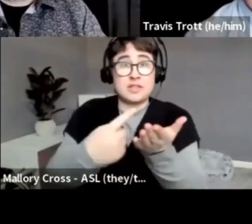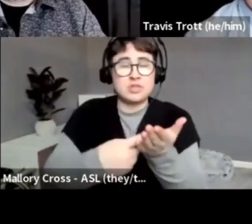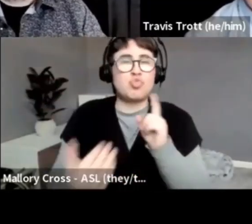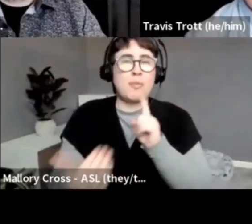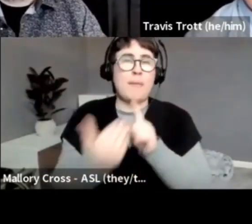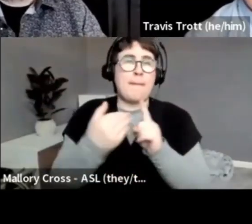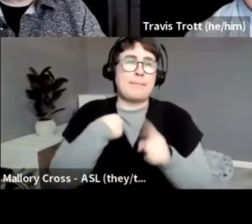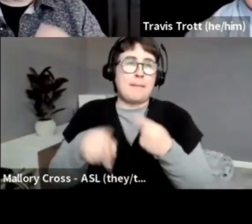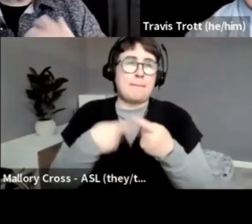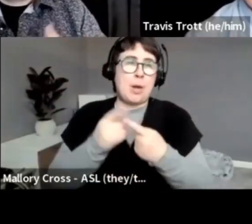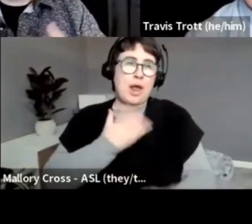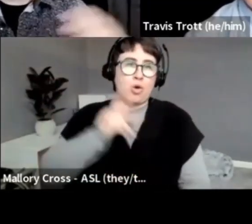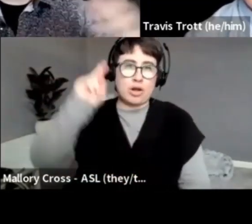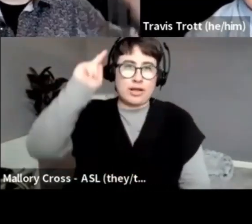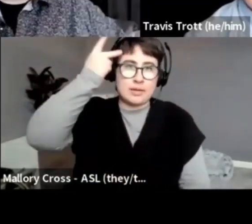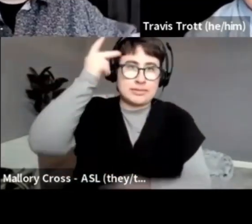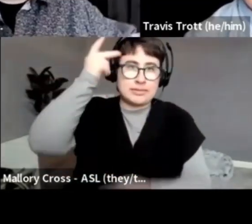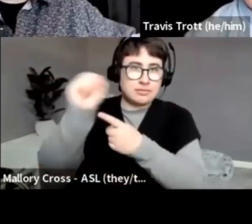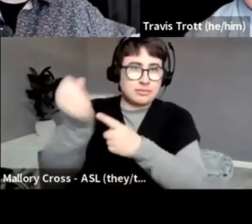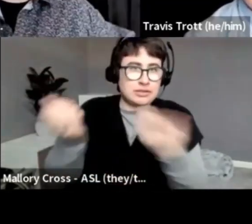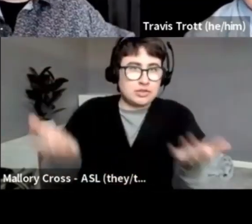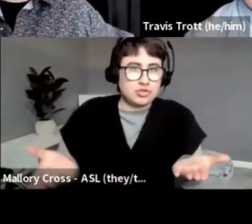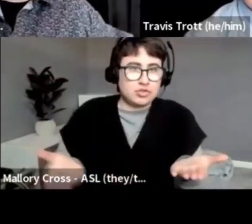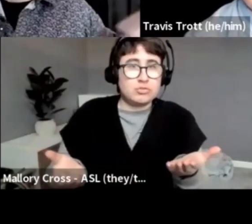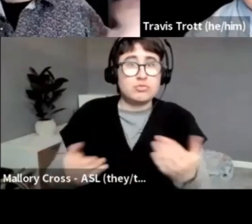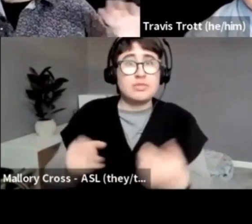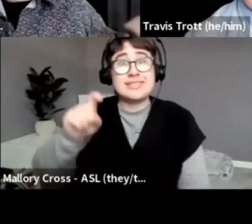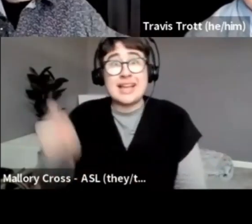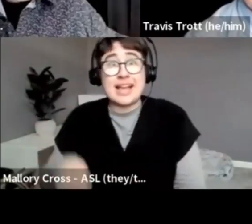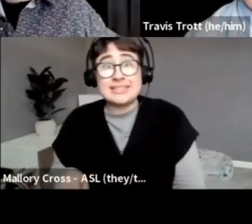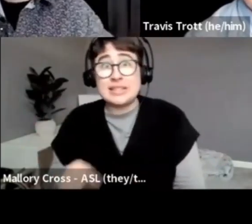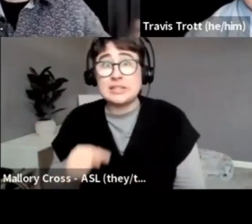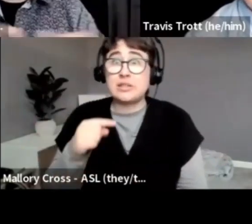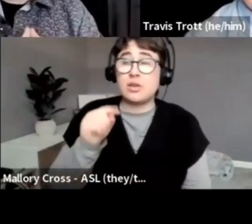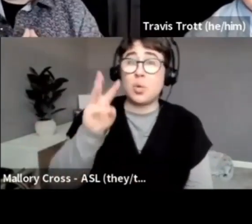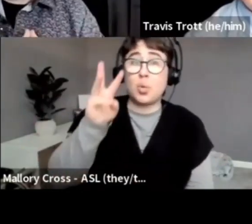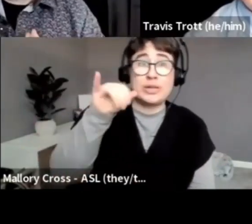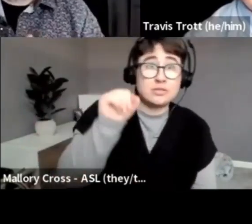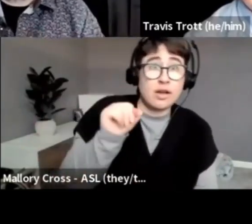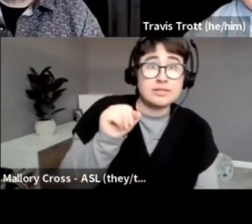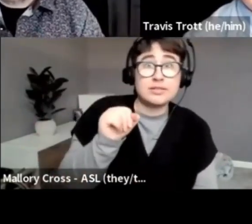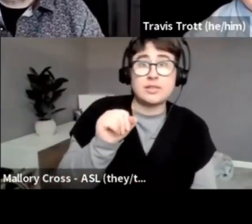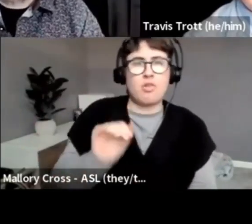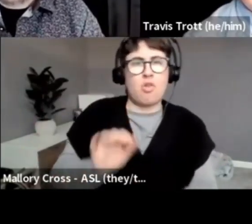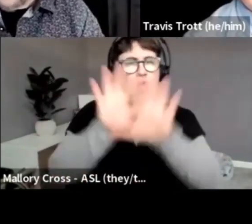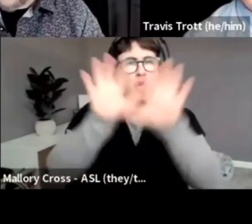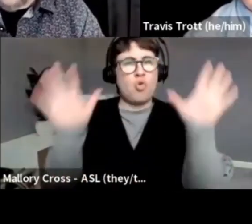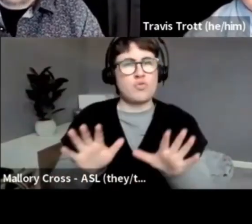and how in both in Wisconsin and in Texas and all across the country, there are a lot of things